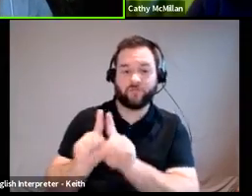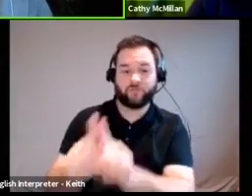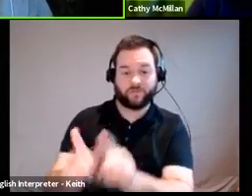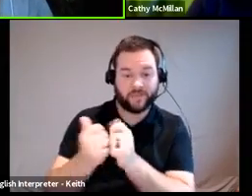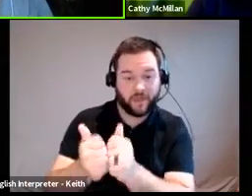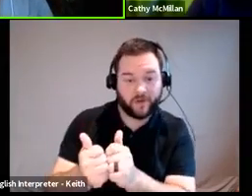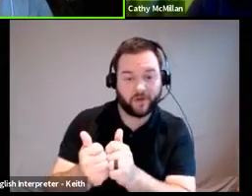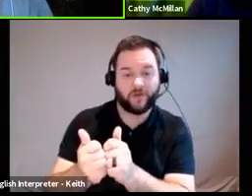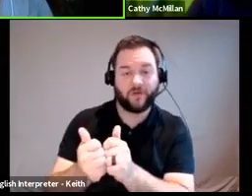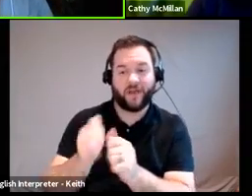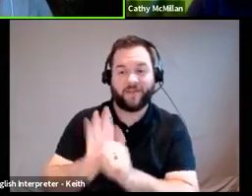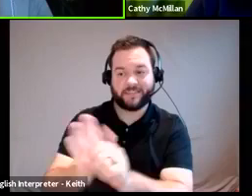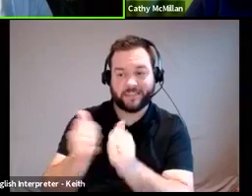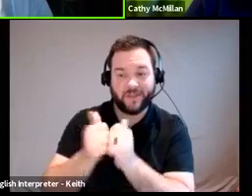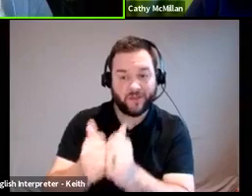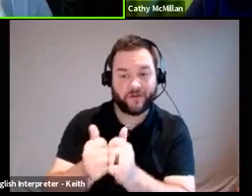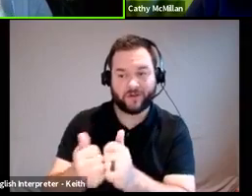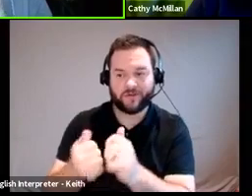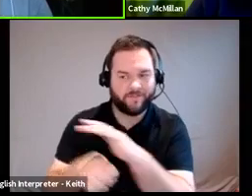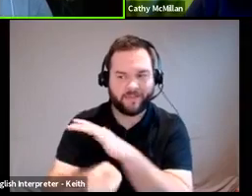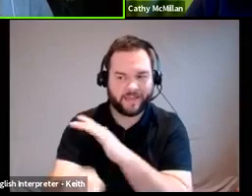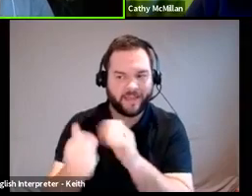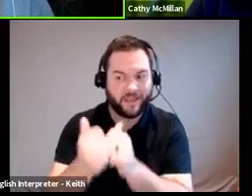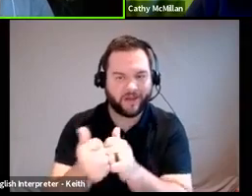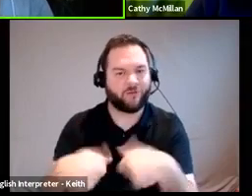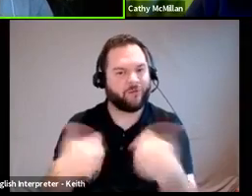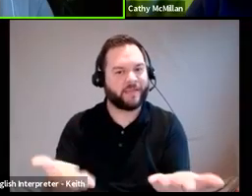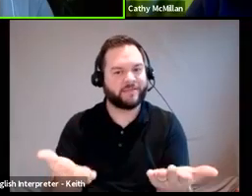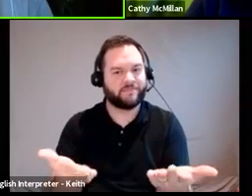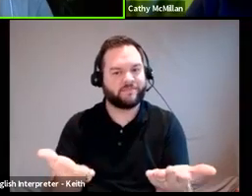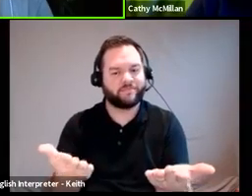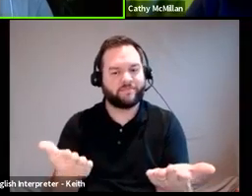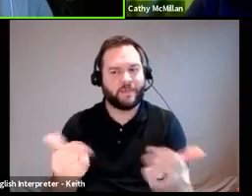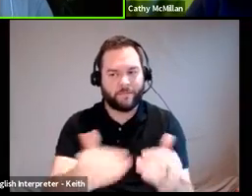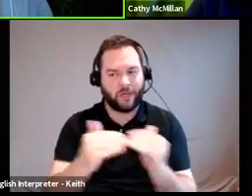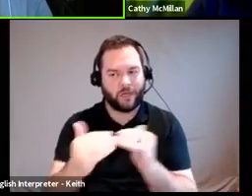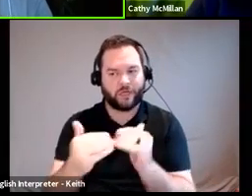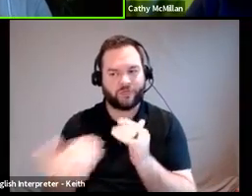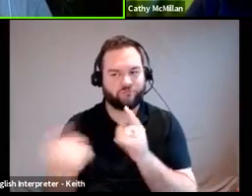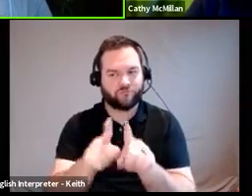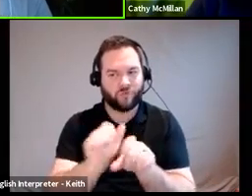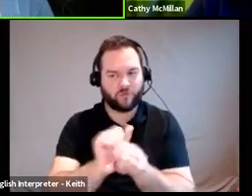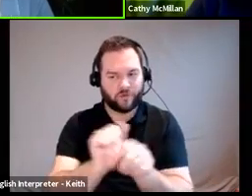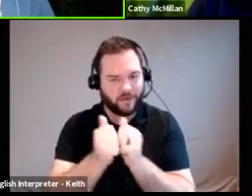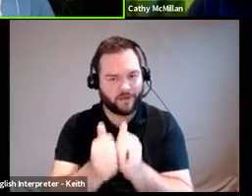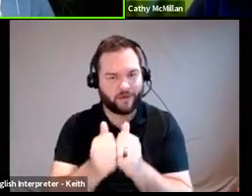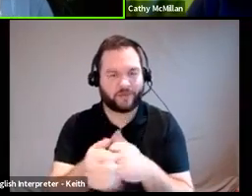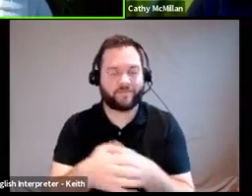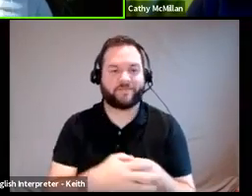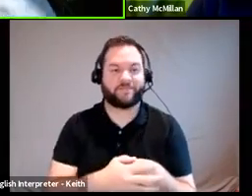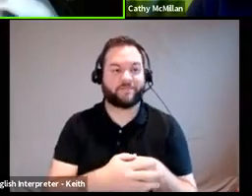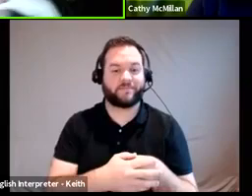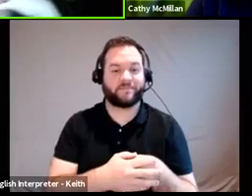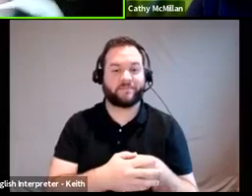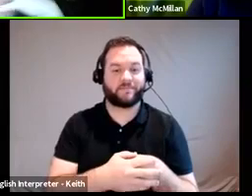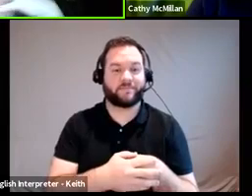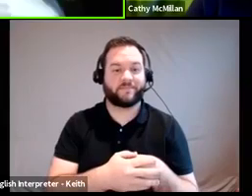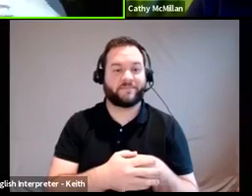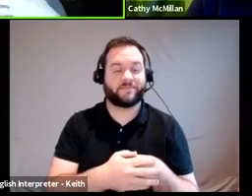can get an advocate or pure to come with you and to help you navigate that I. highly highly recommend it. I highly recommend it. I found some really great people, you